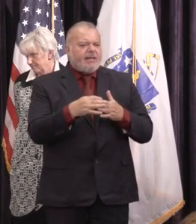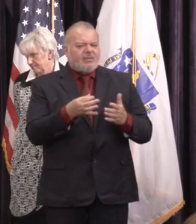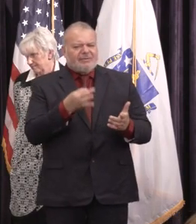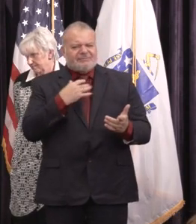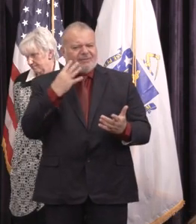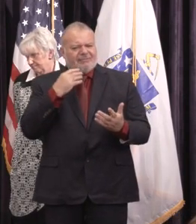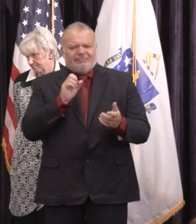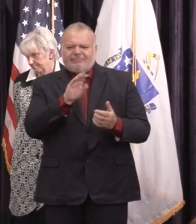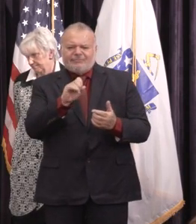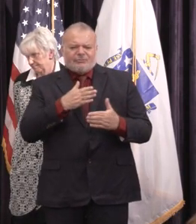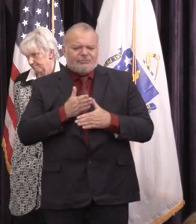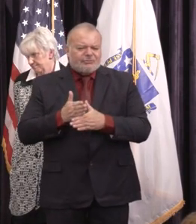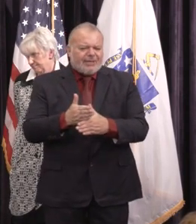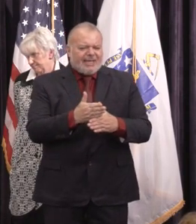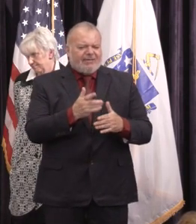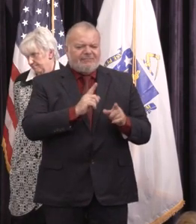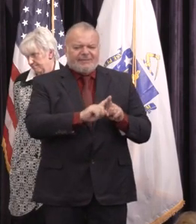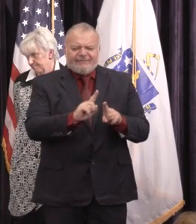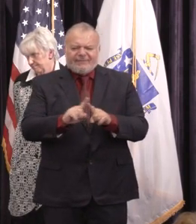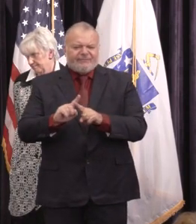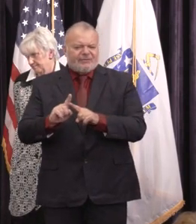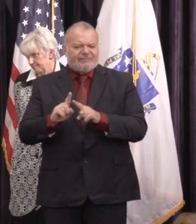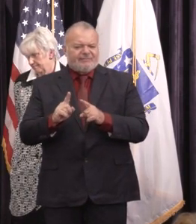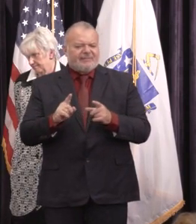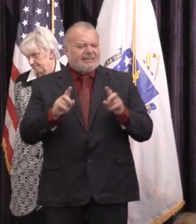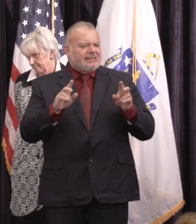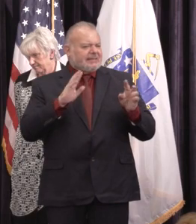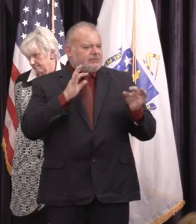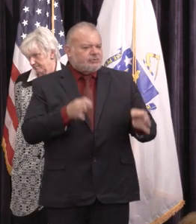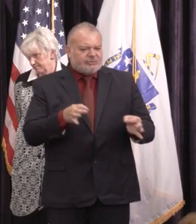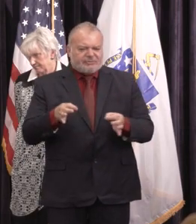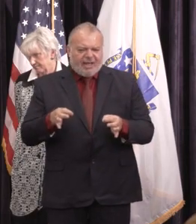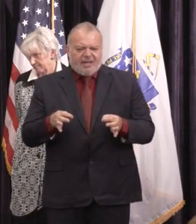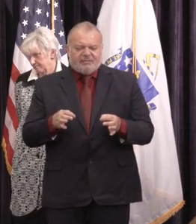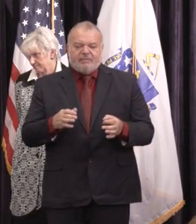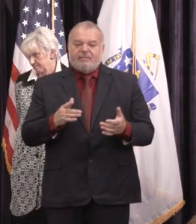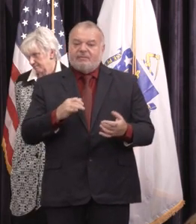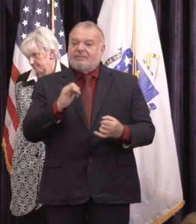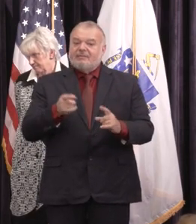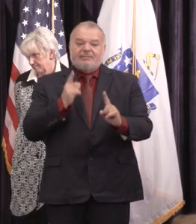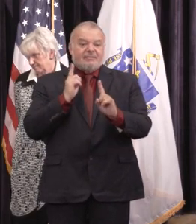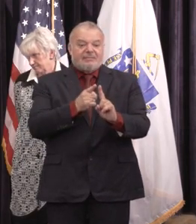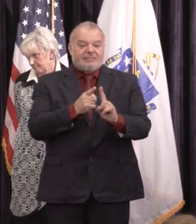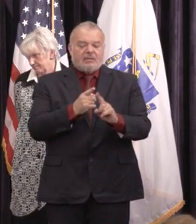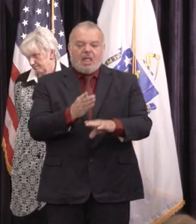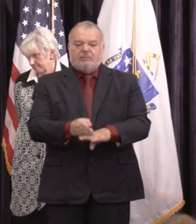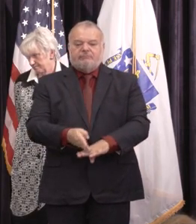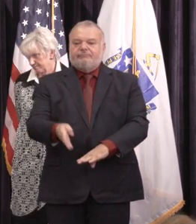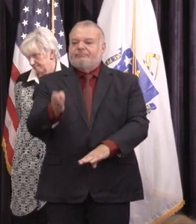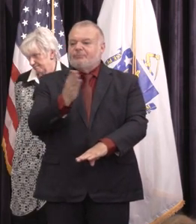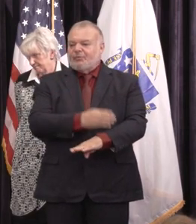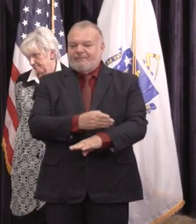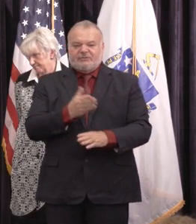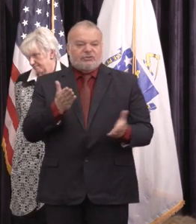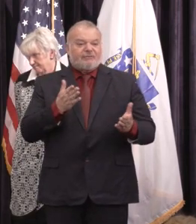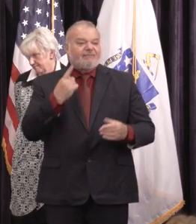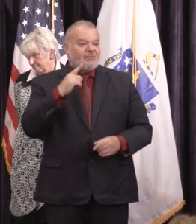made and ultimately include service delivery. So fast forward to today. I'm thrilled to say I